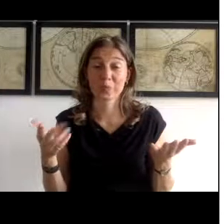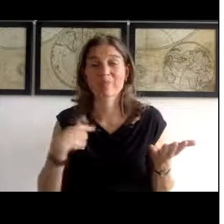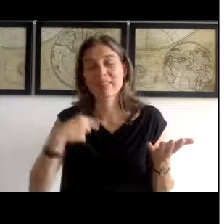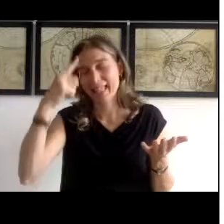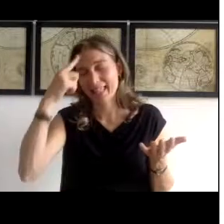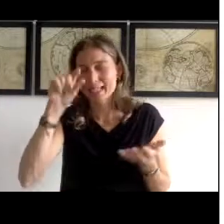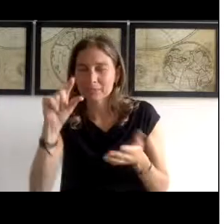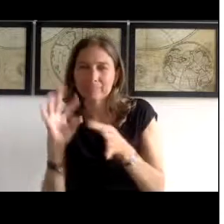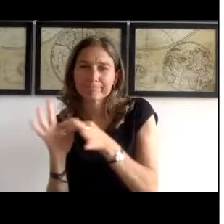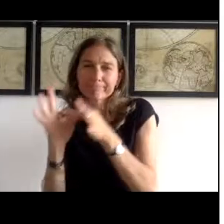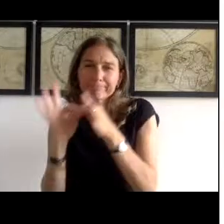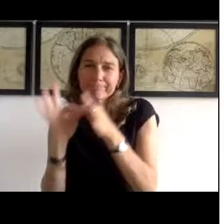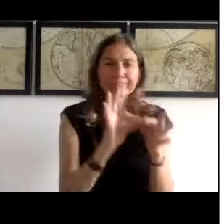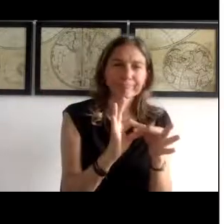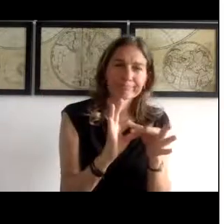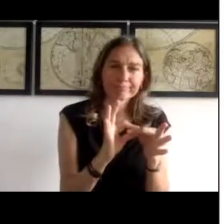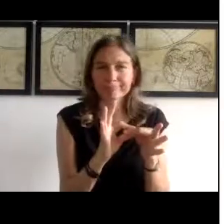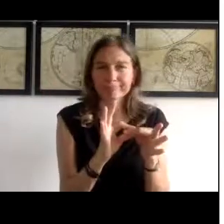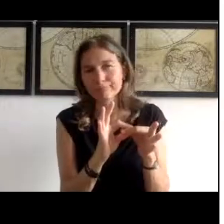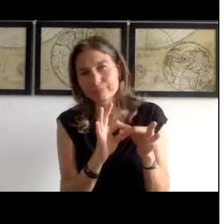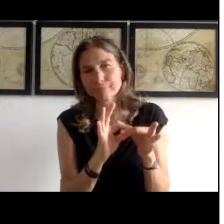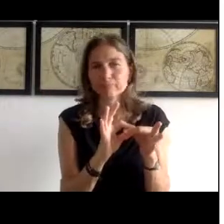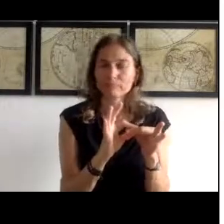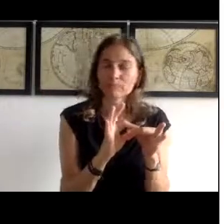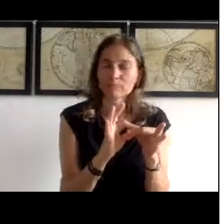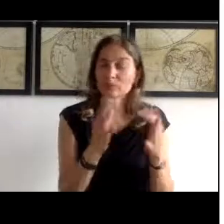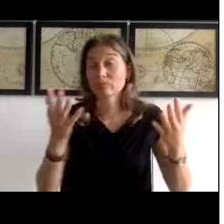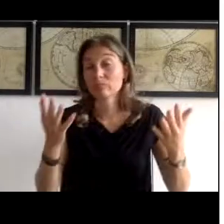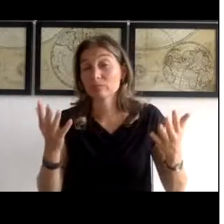So, during the 5 months of my stay in Bergen,